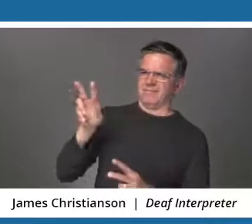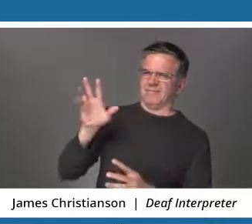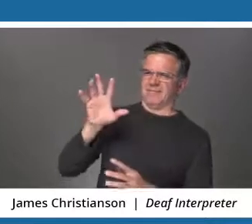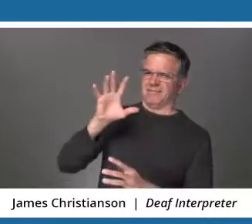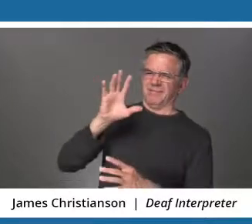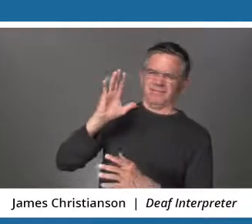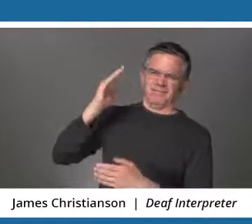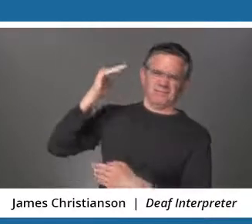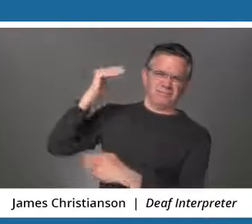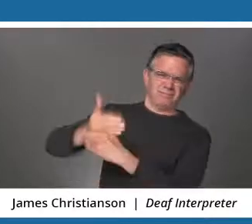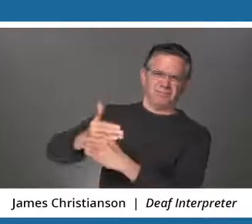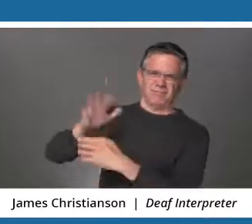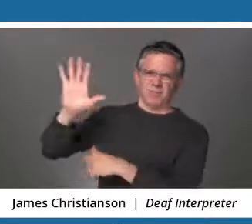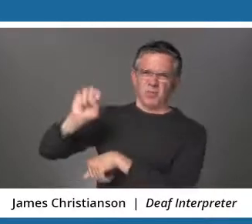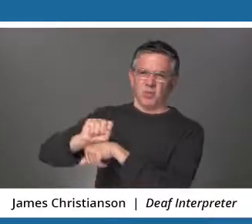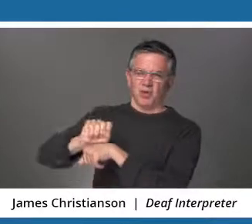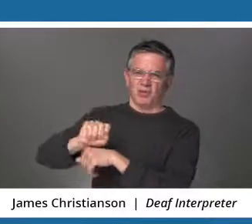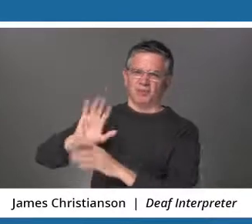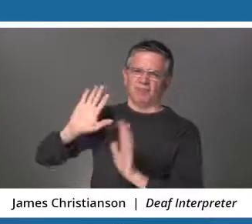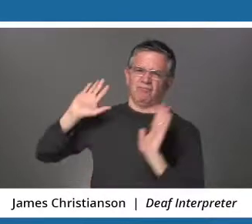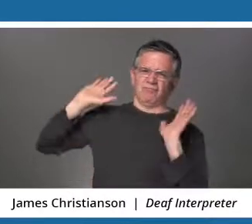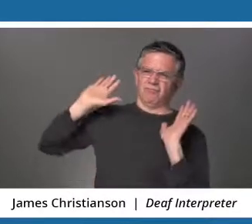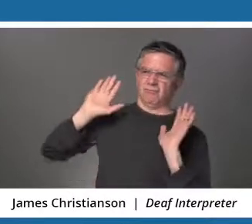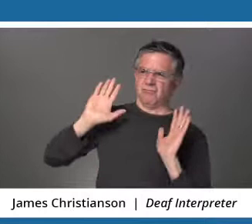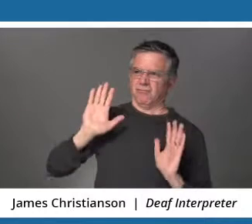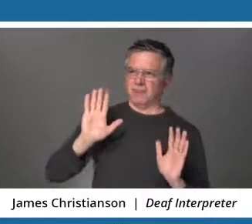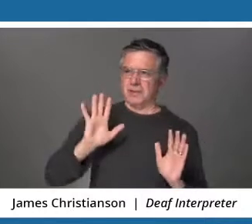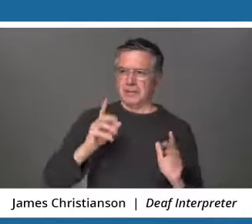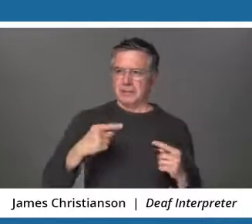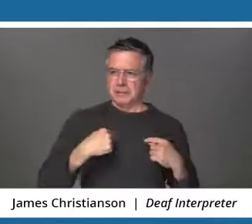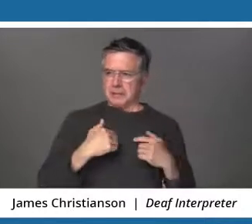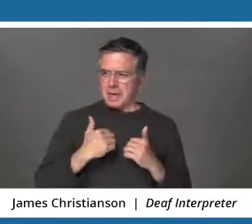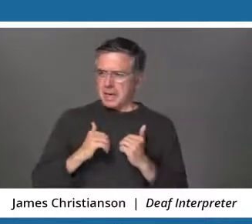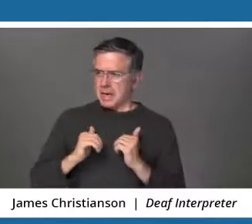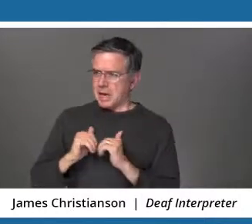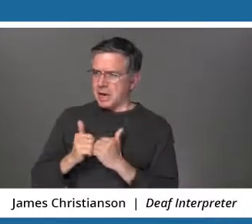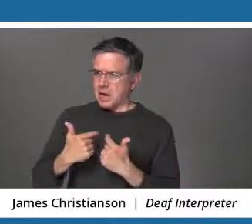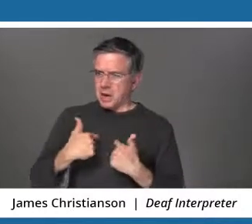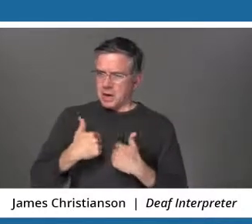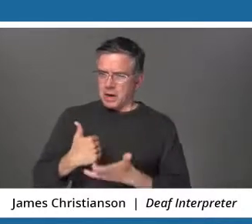But what we can do for them and how we can help them, right, or how they can be assisted.